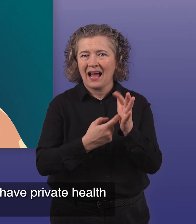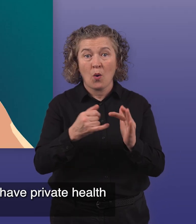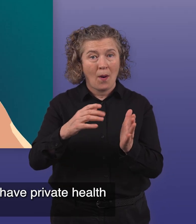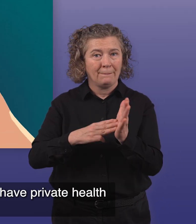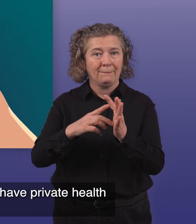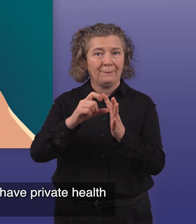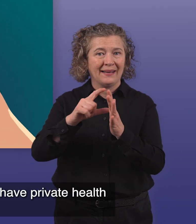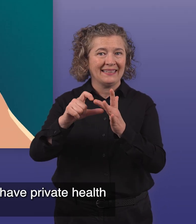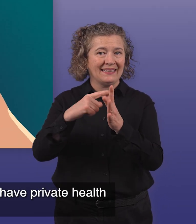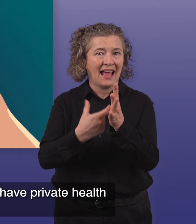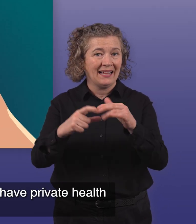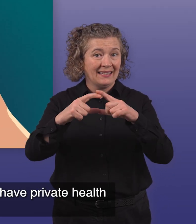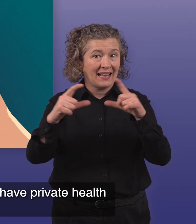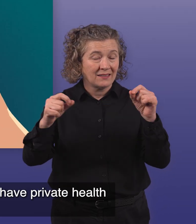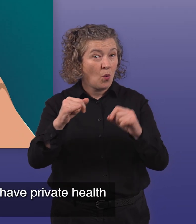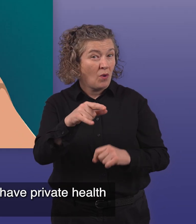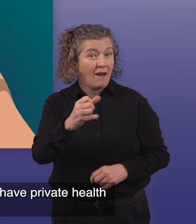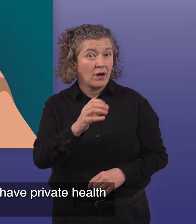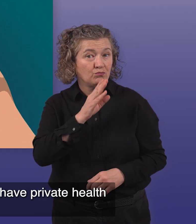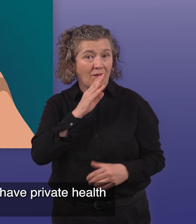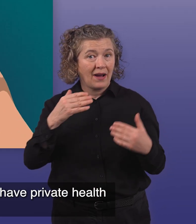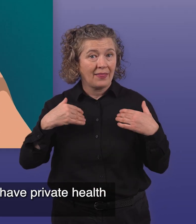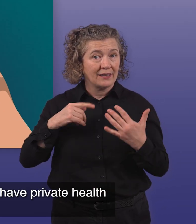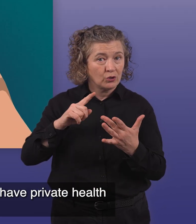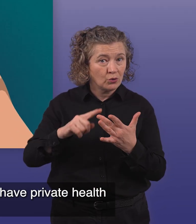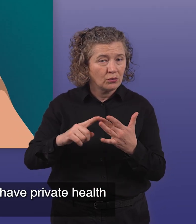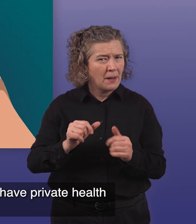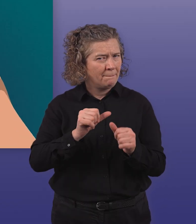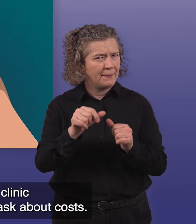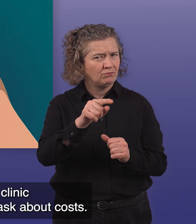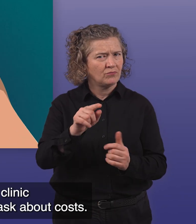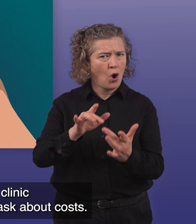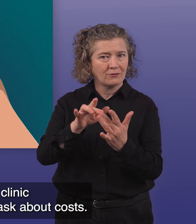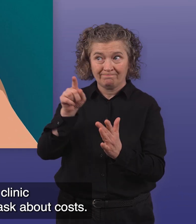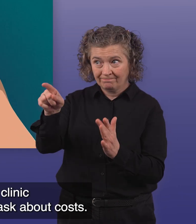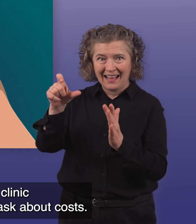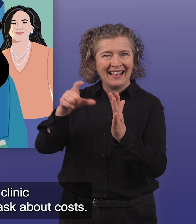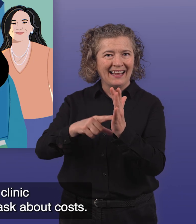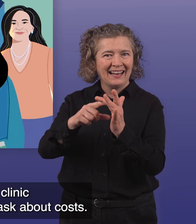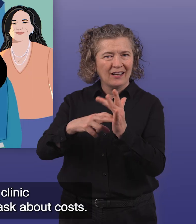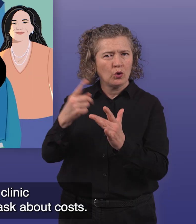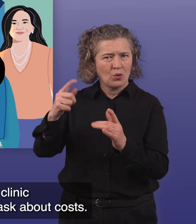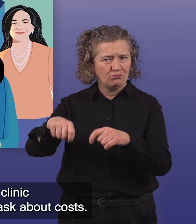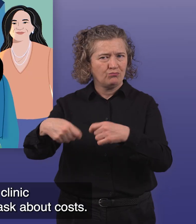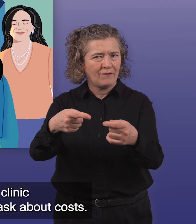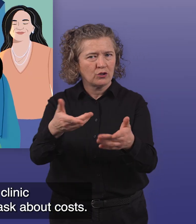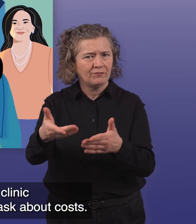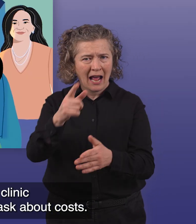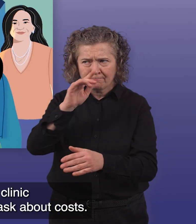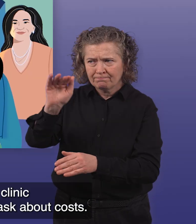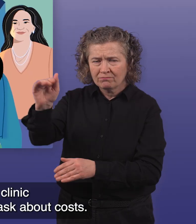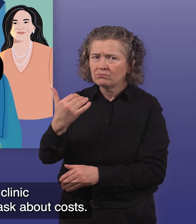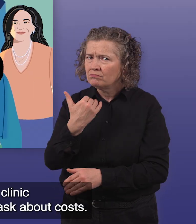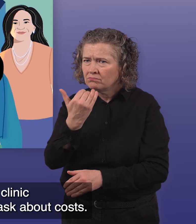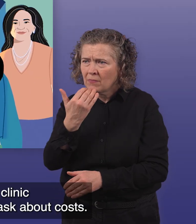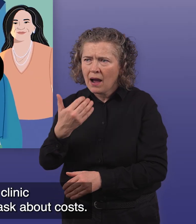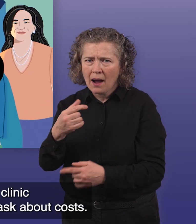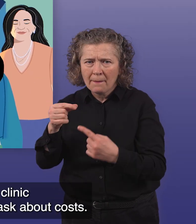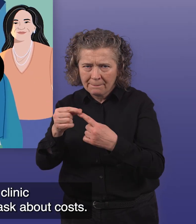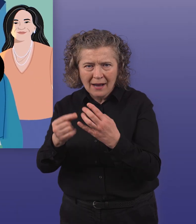or Medicare card, and whether you have private health insurance. It is best to talk to the clinic providing the service directly to ask about costs.